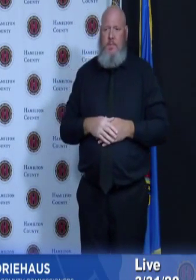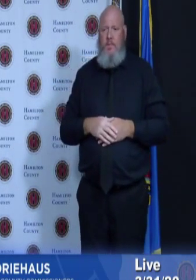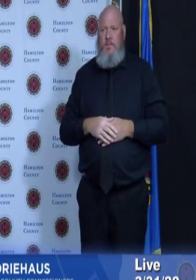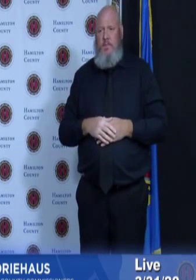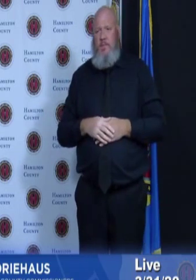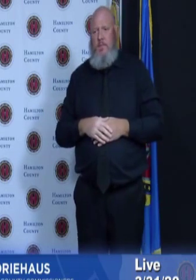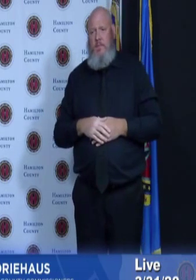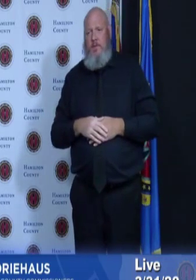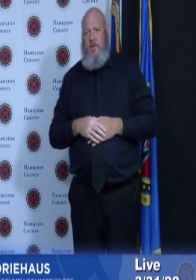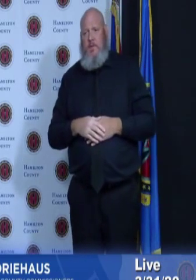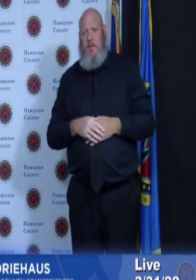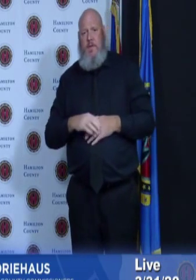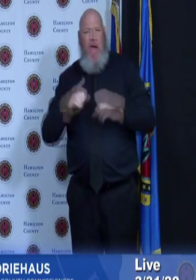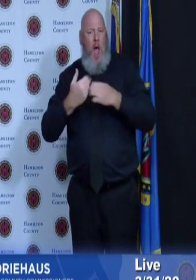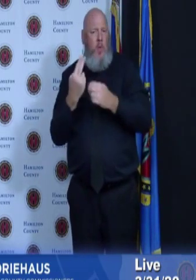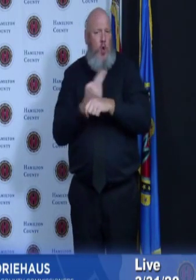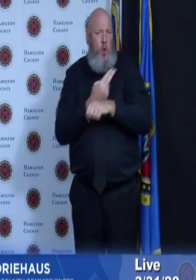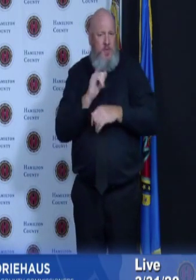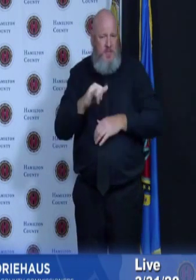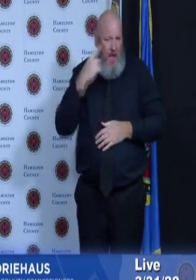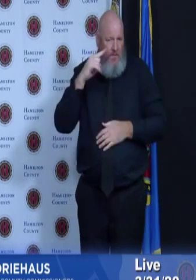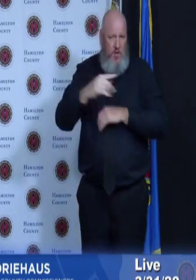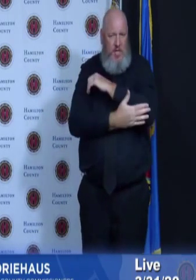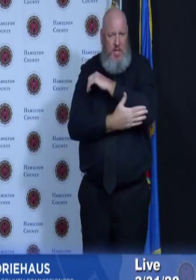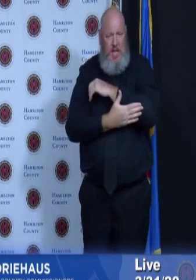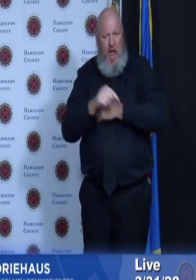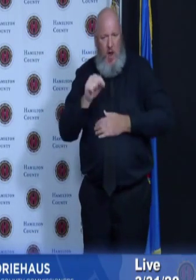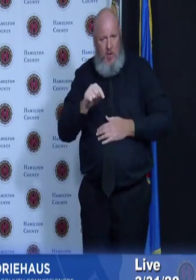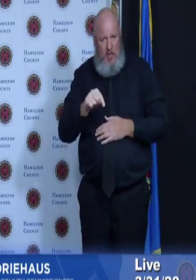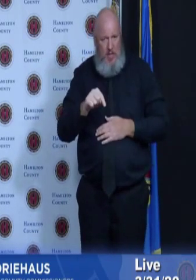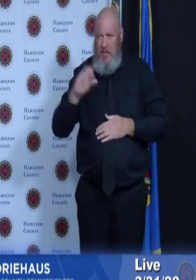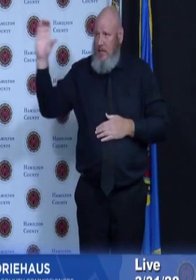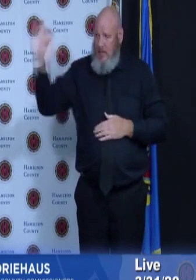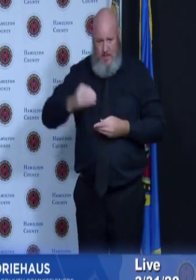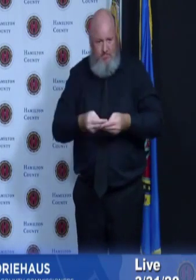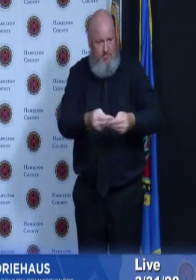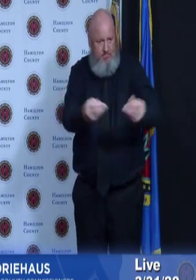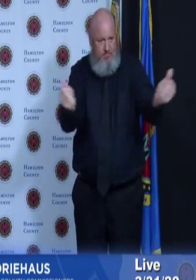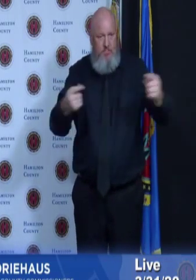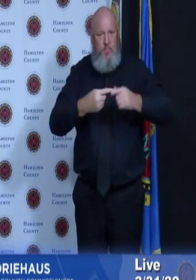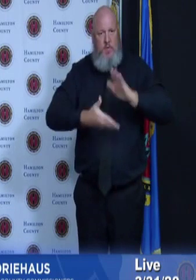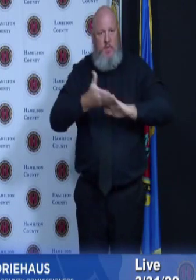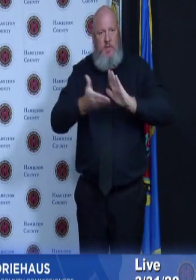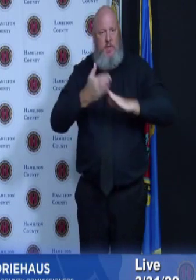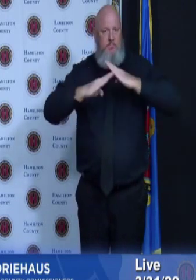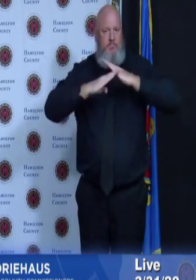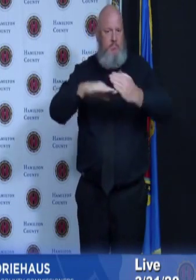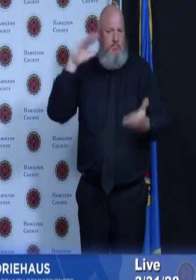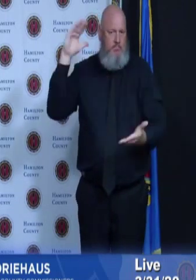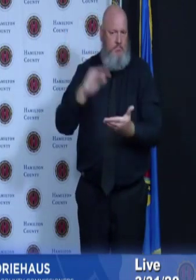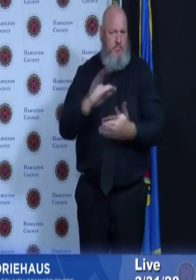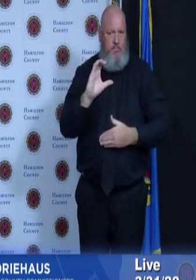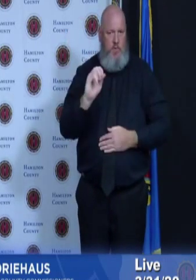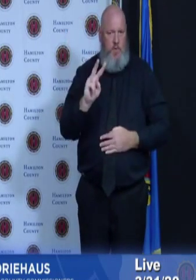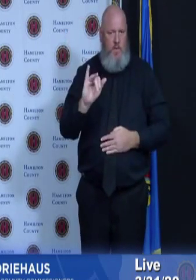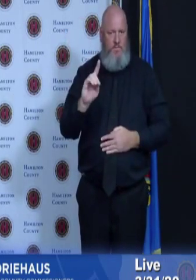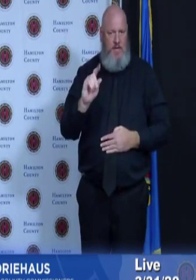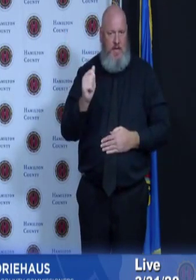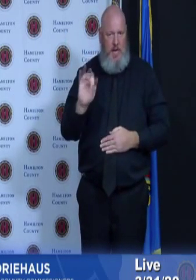workforce and for the services that we provide so we're trying to figure all that out another question from Chris Wetterich